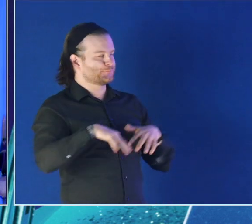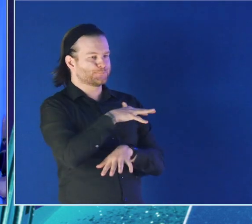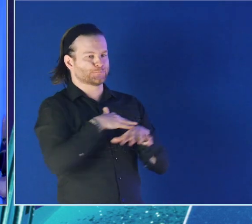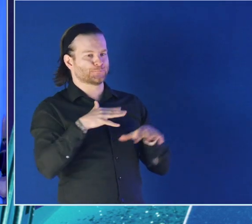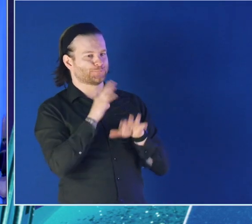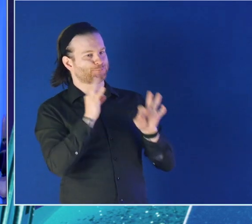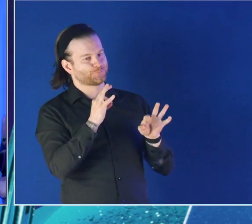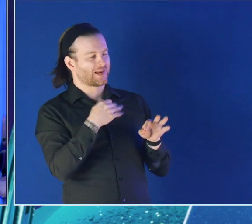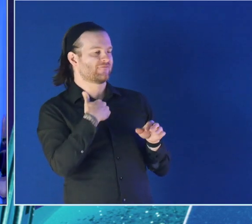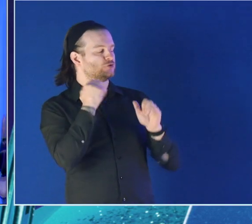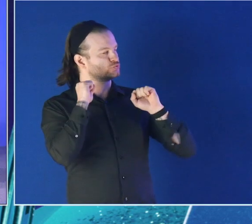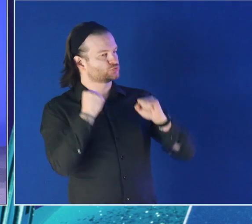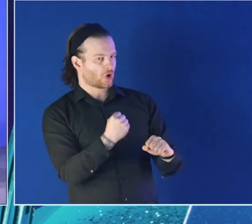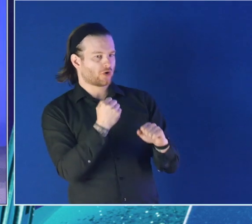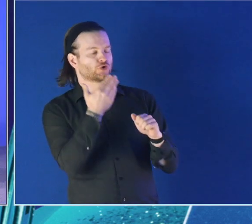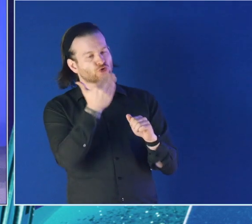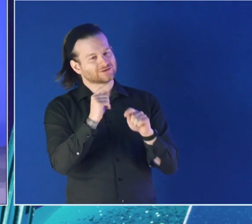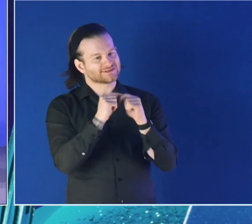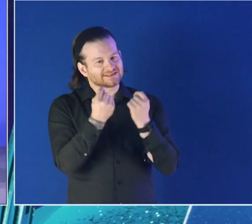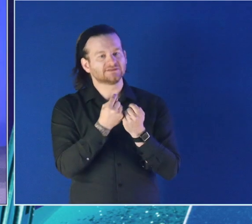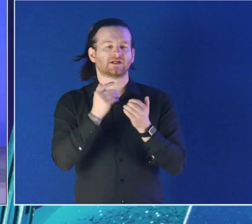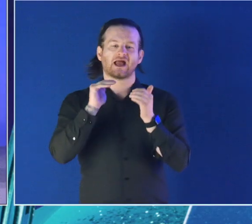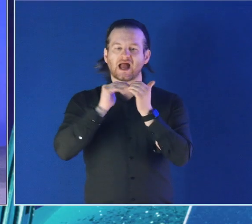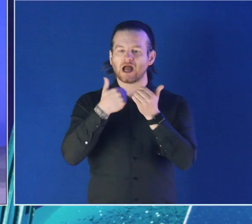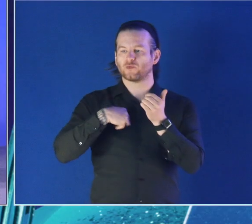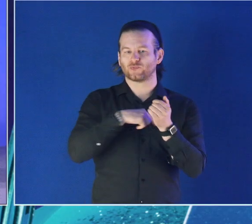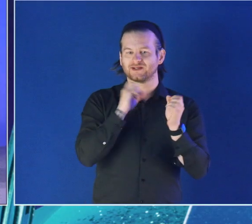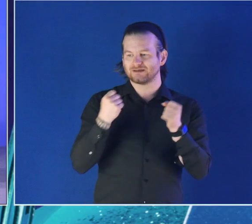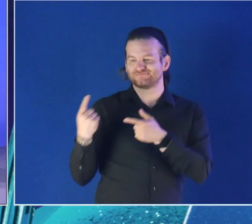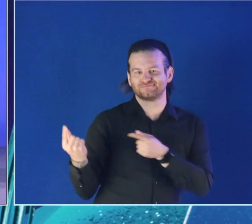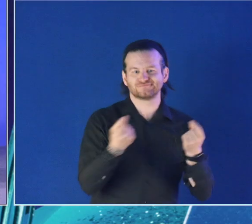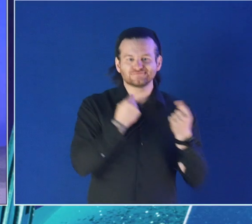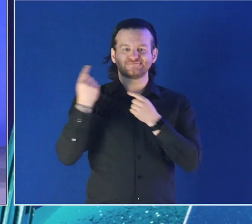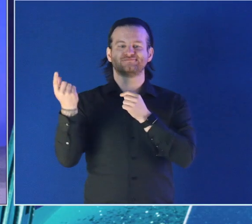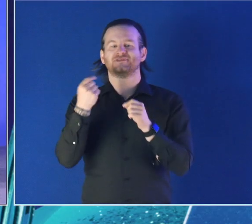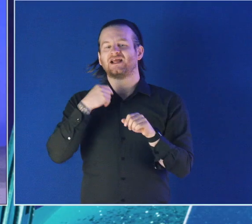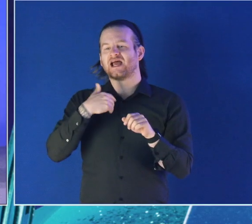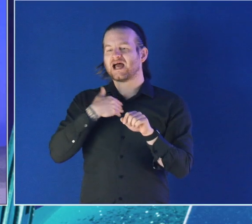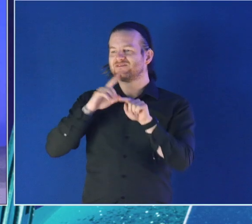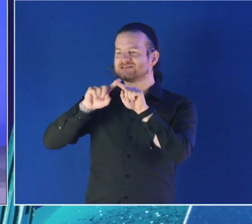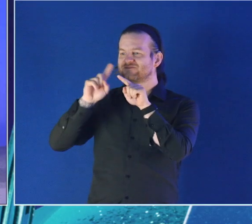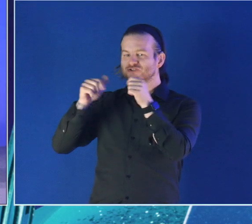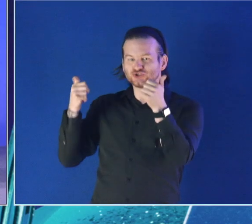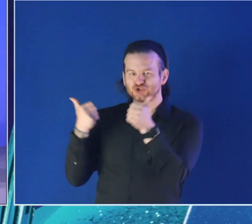even when they have a lot going on, and you're experiencing challenge, and you don't know how you're going to get to the next phase